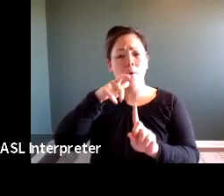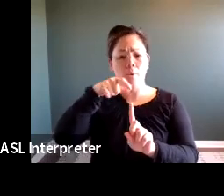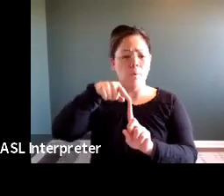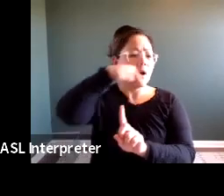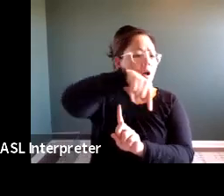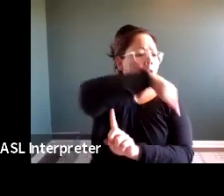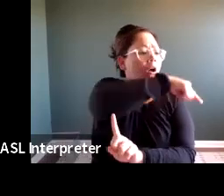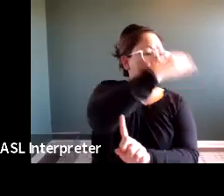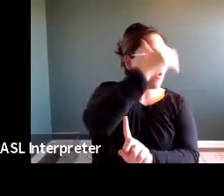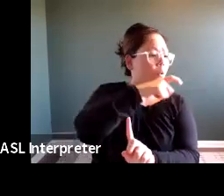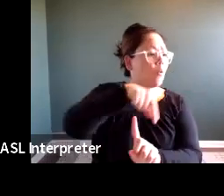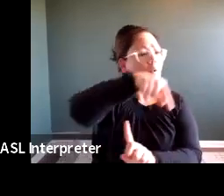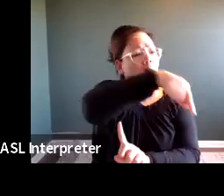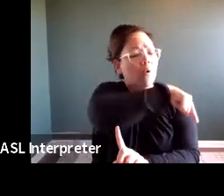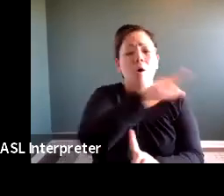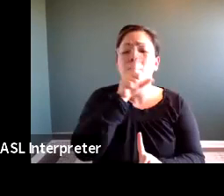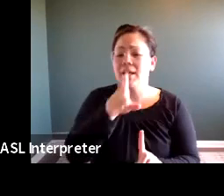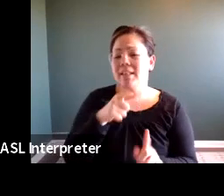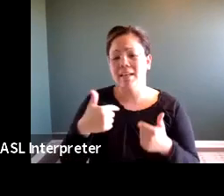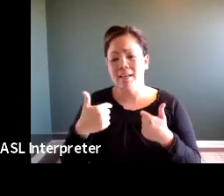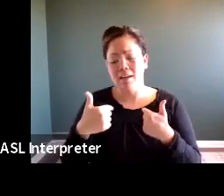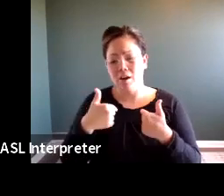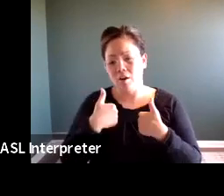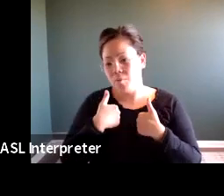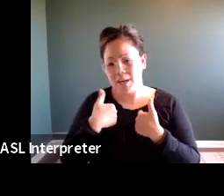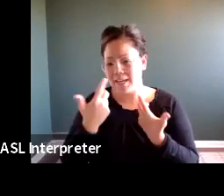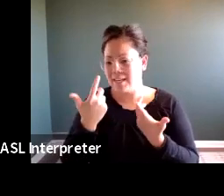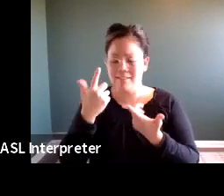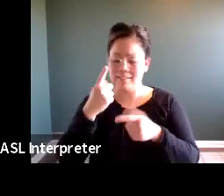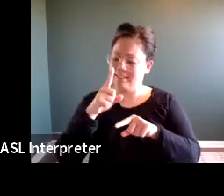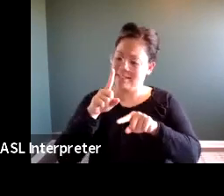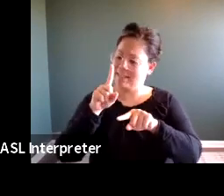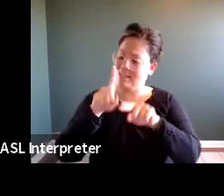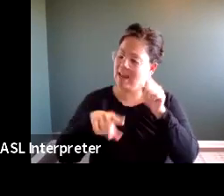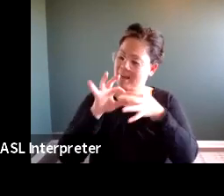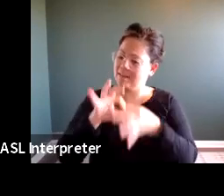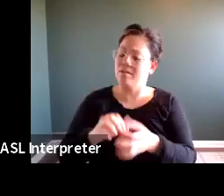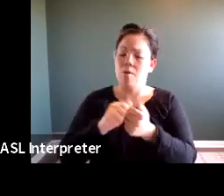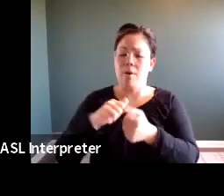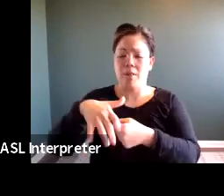spread of the virus, the fake locations, but occasionally we are